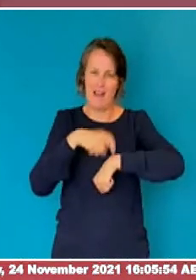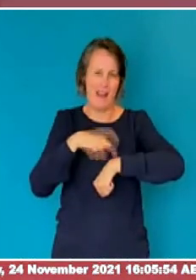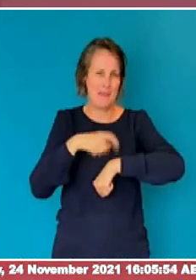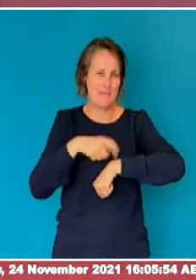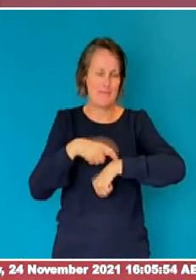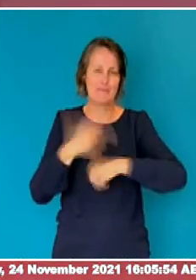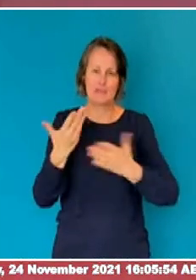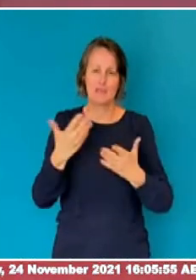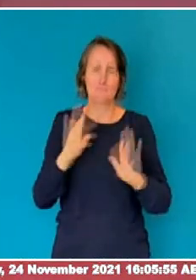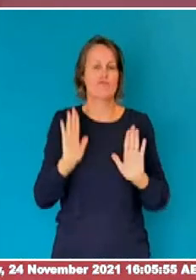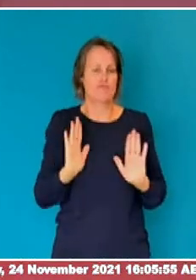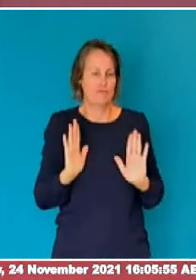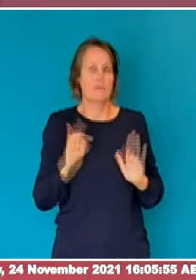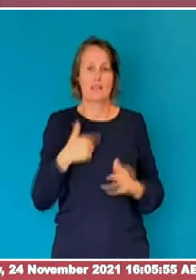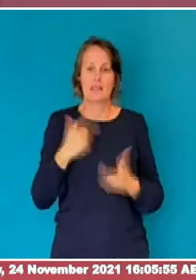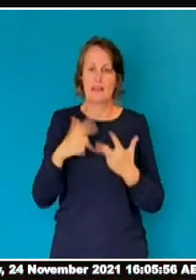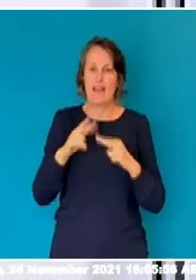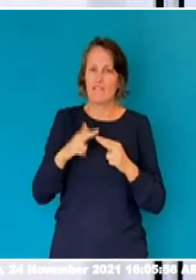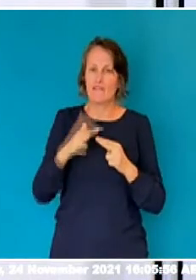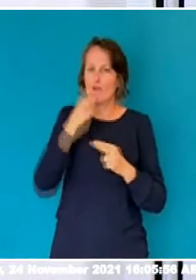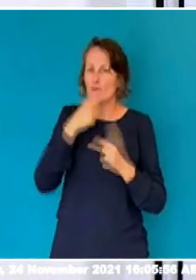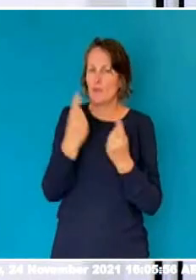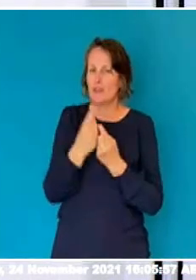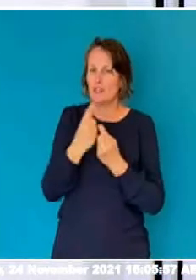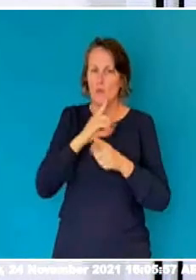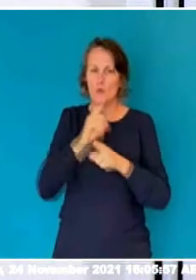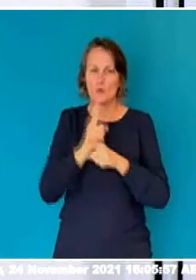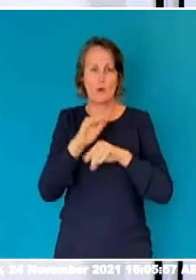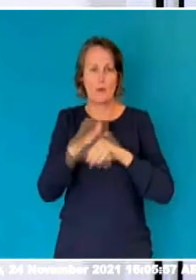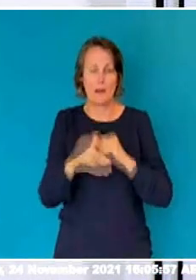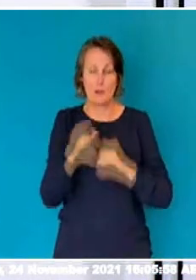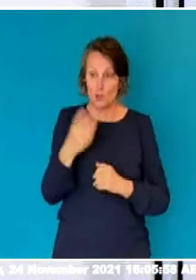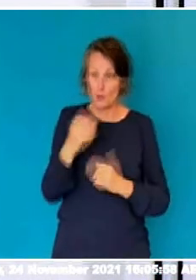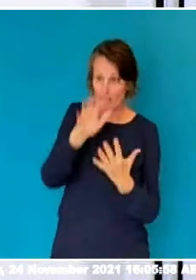I understand. MS DOWSETT: --- specific issues I want to come to. Do you have your statement in front of you?